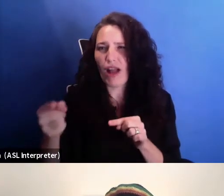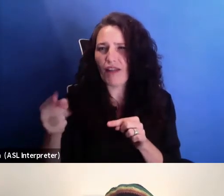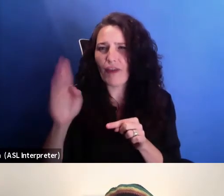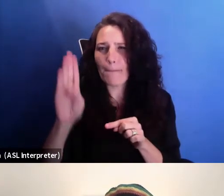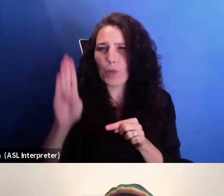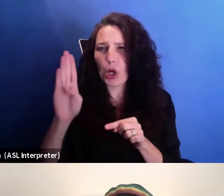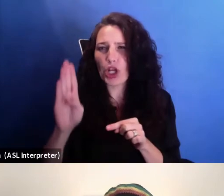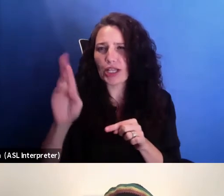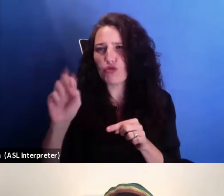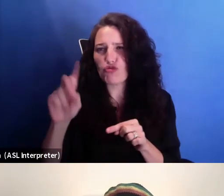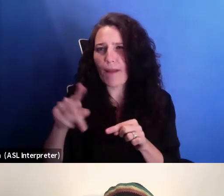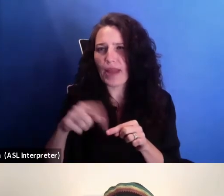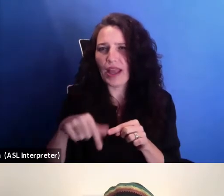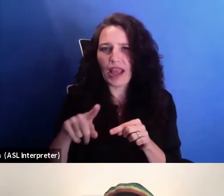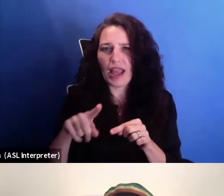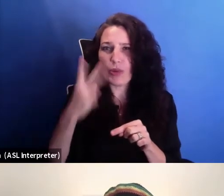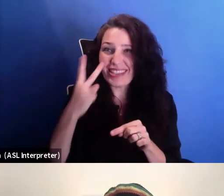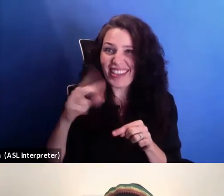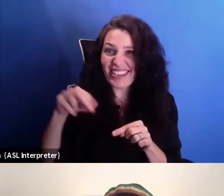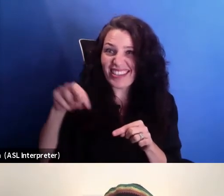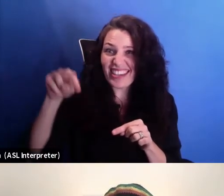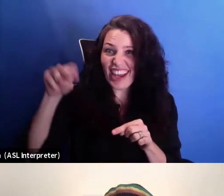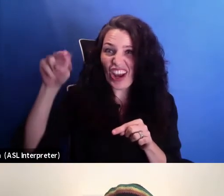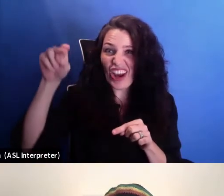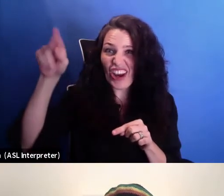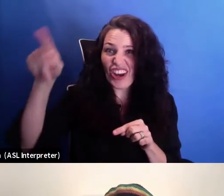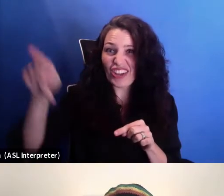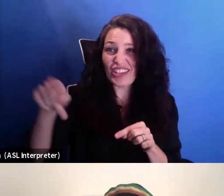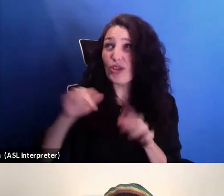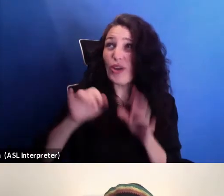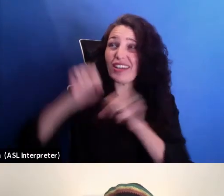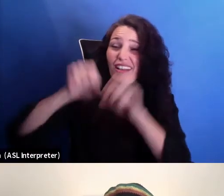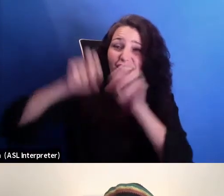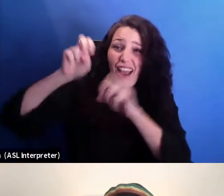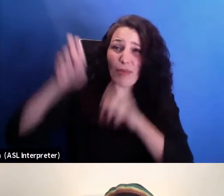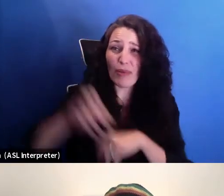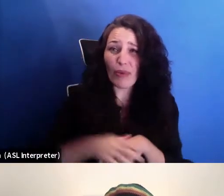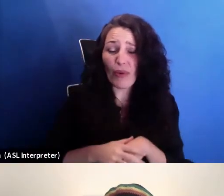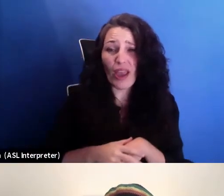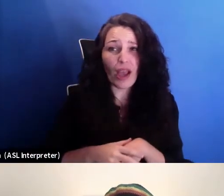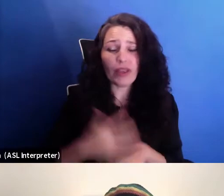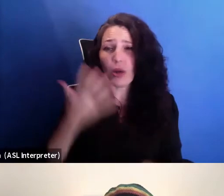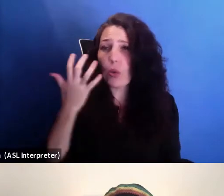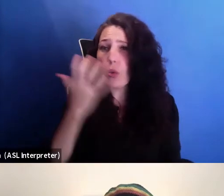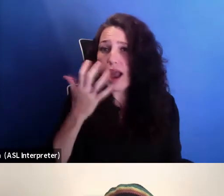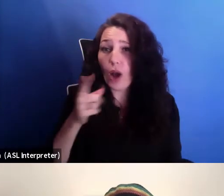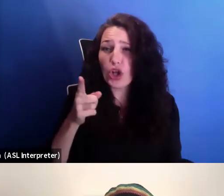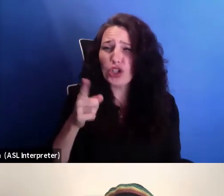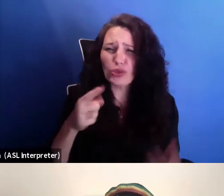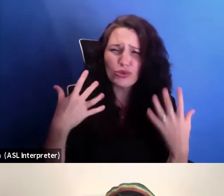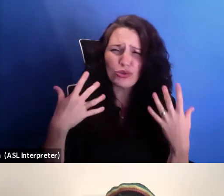How does he do that? And she said, you were basically living what we were fighting for. And the point she was making